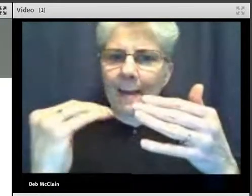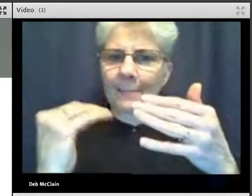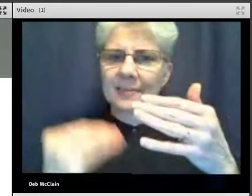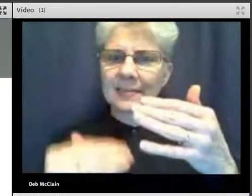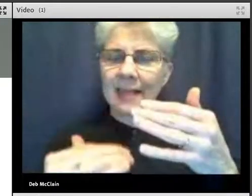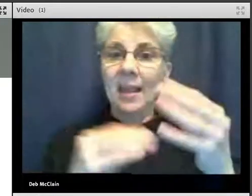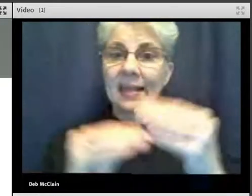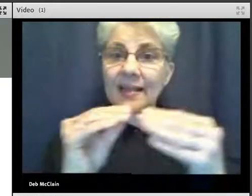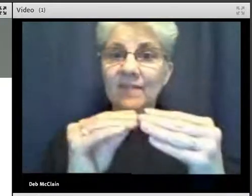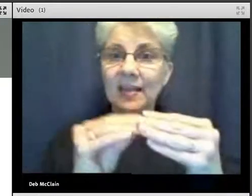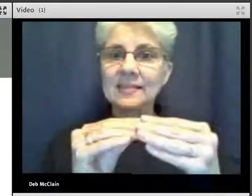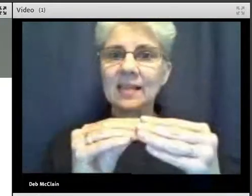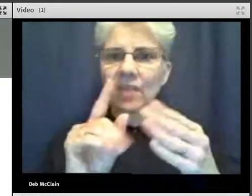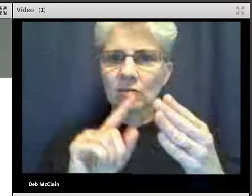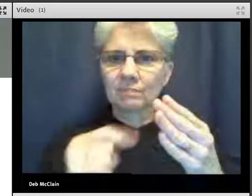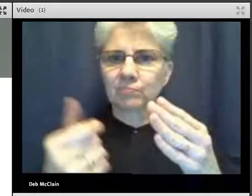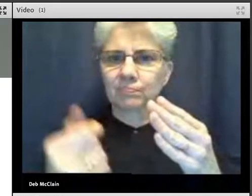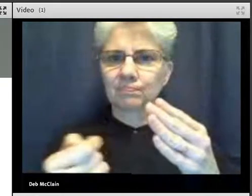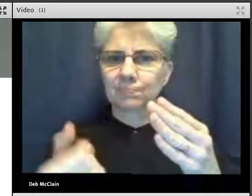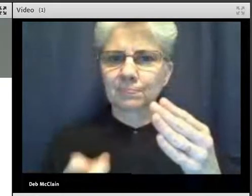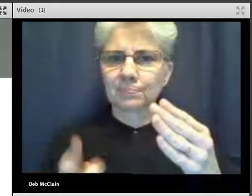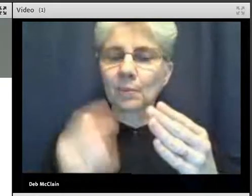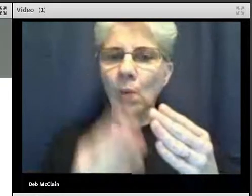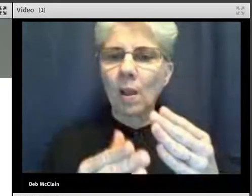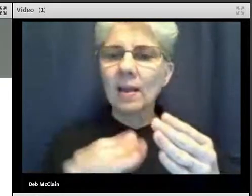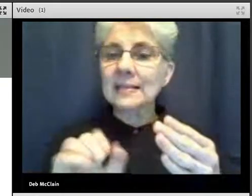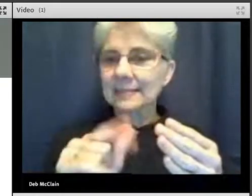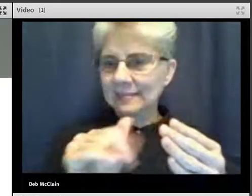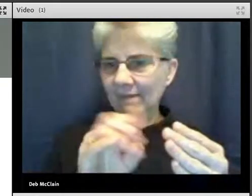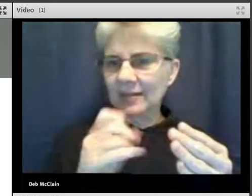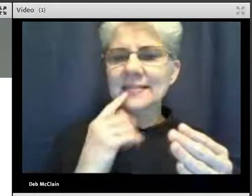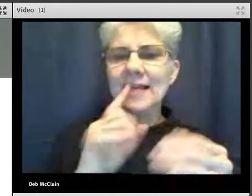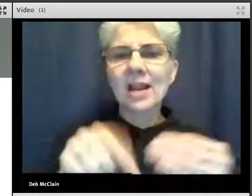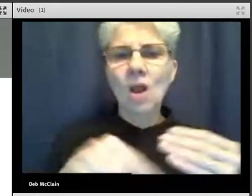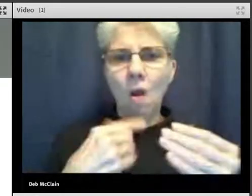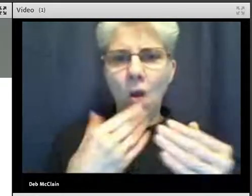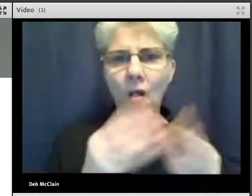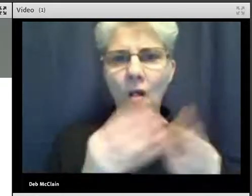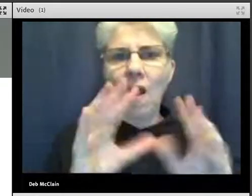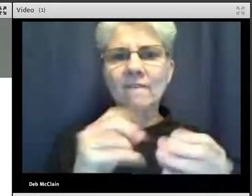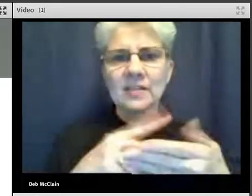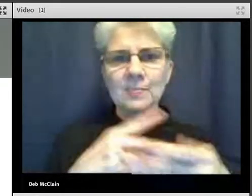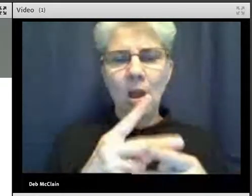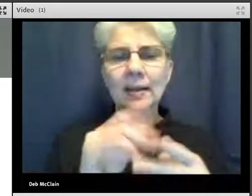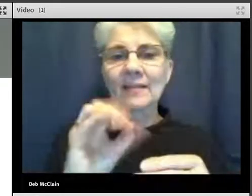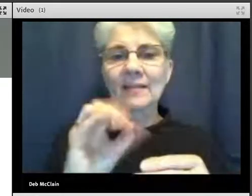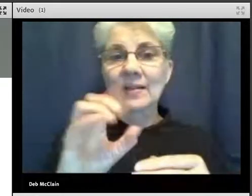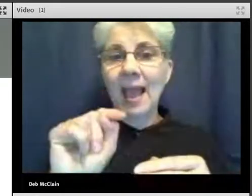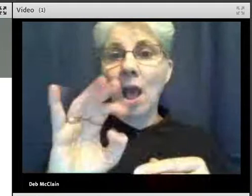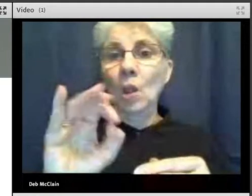and I can see as I fix it, they'll go off there. Yep. Stephanie is saying all Office products do this,